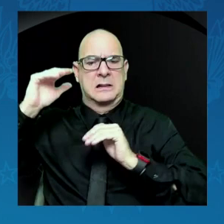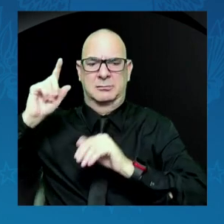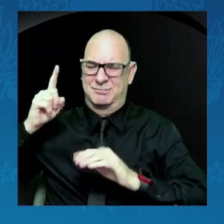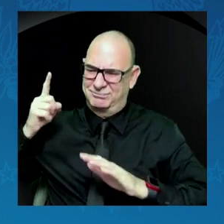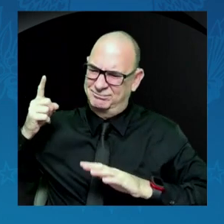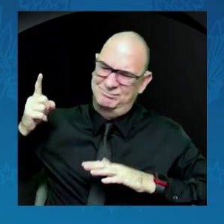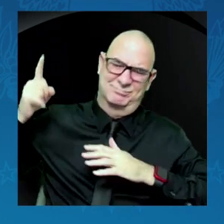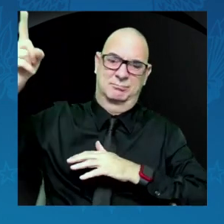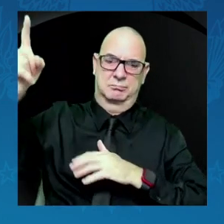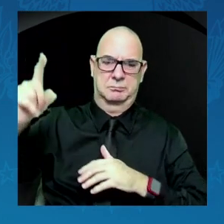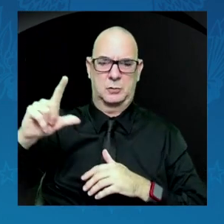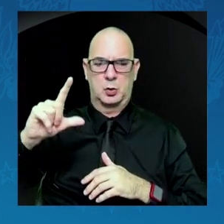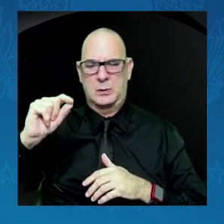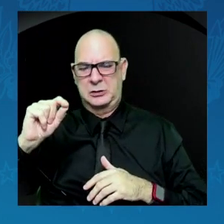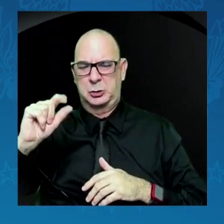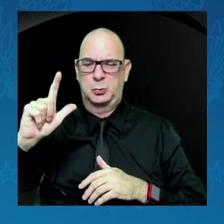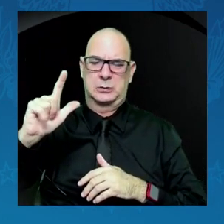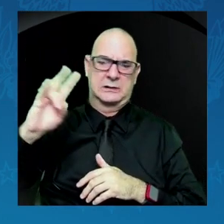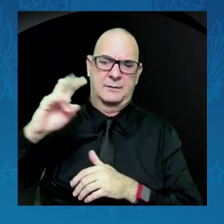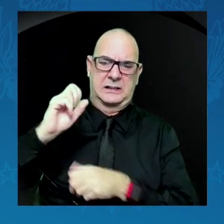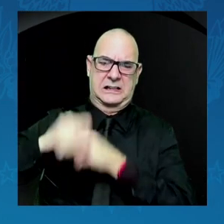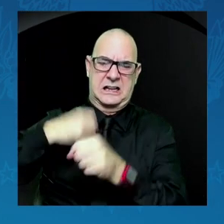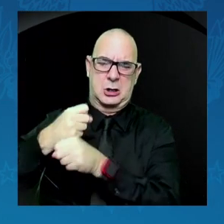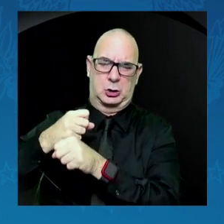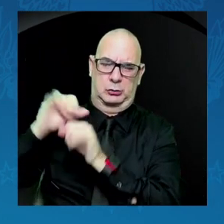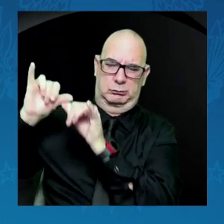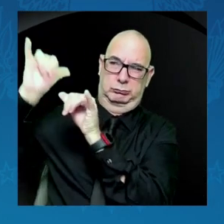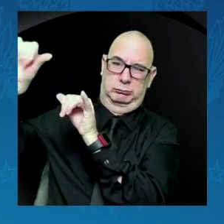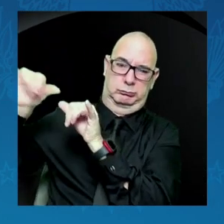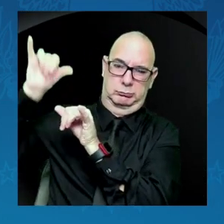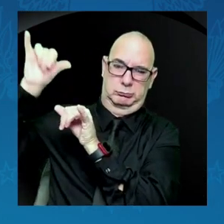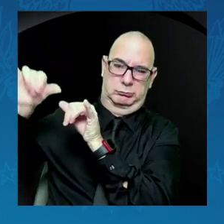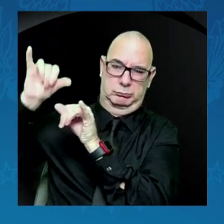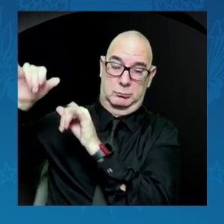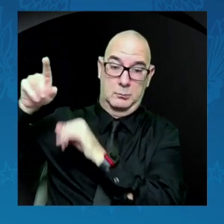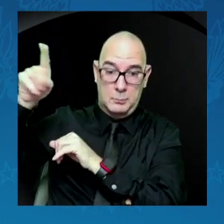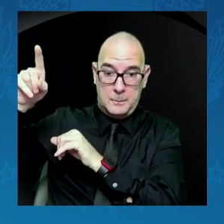and they will study the behavior of tropical storms and thunderstorms,